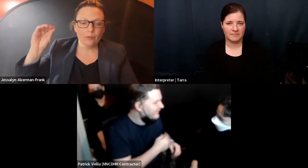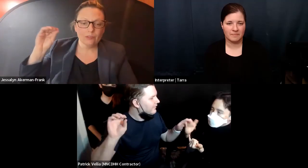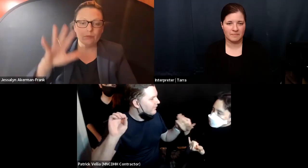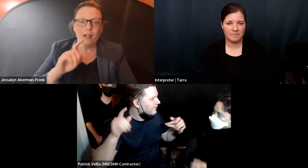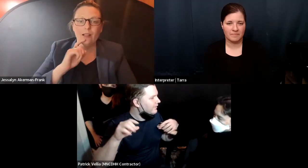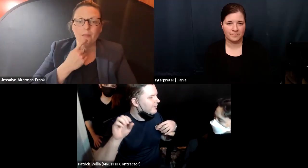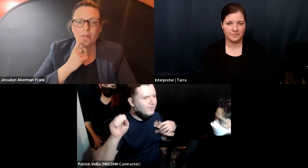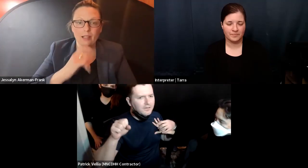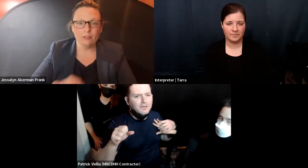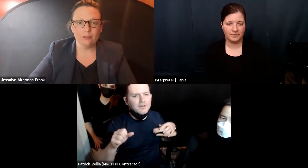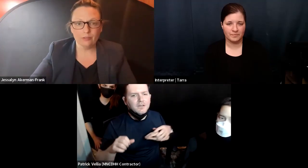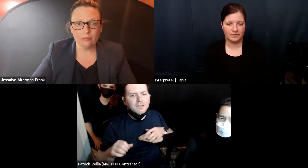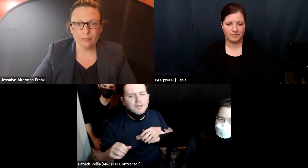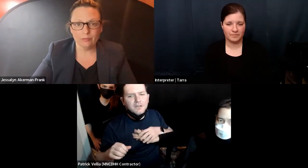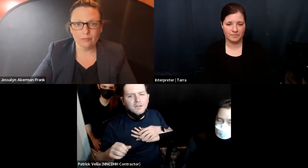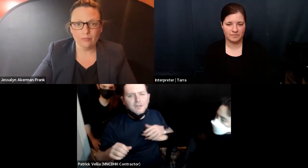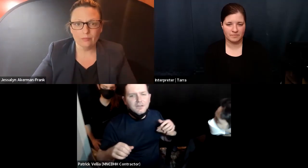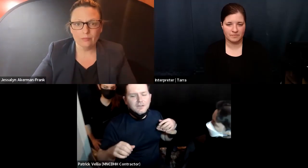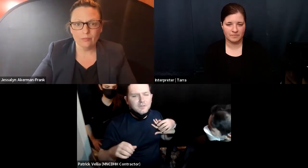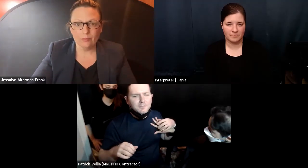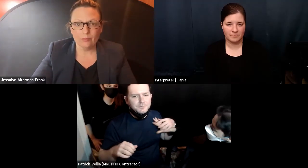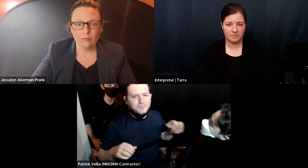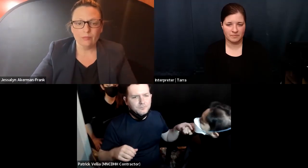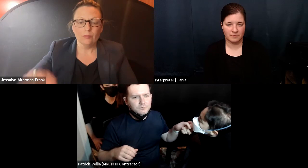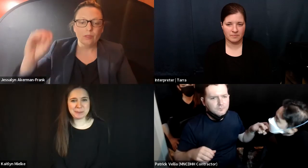I would like to add Patrick and Kaitlyn, will you please -- we'll spotlight you so we can close our workshop.